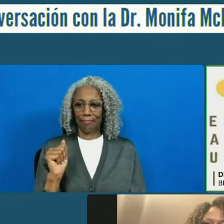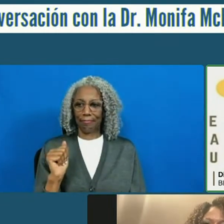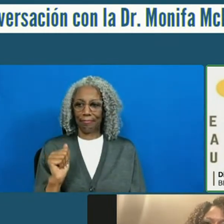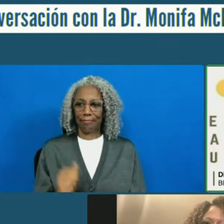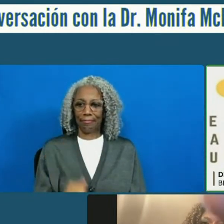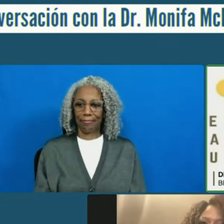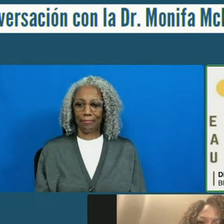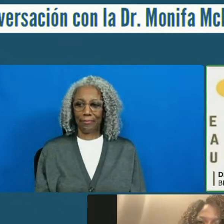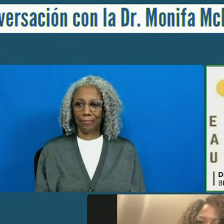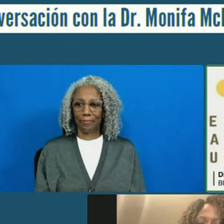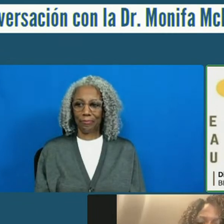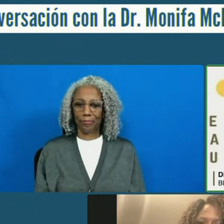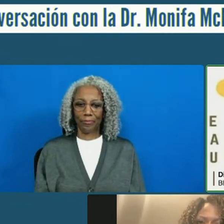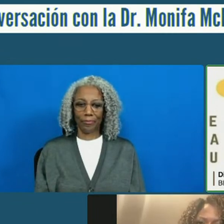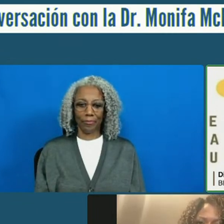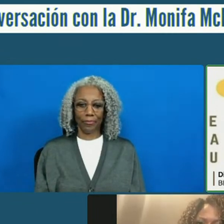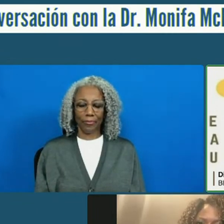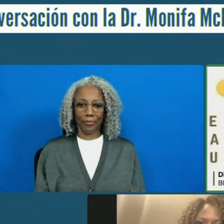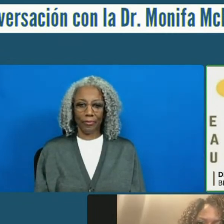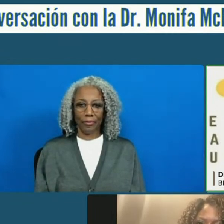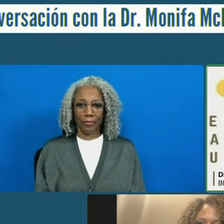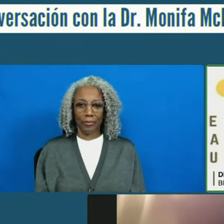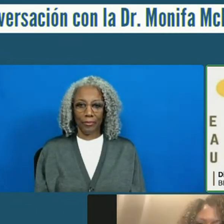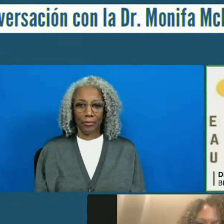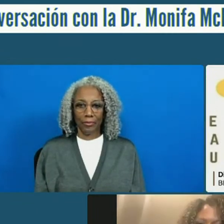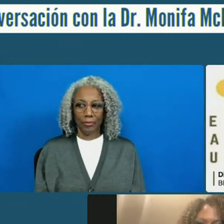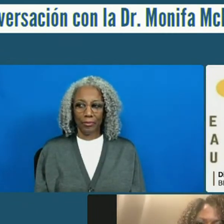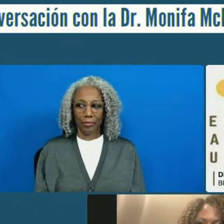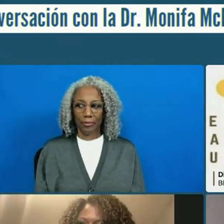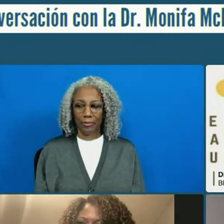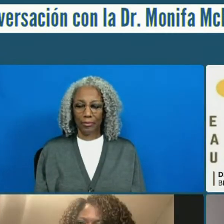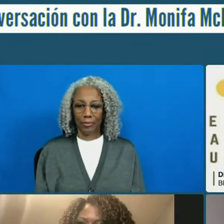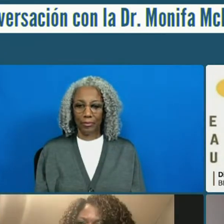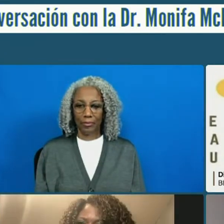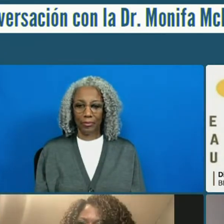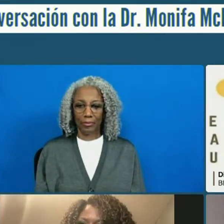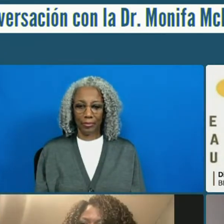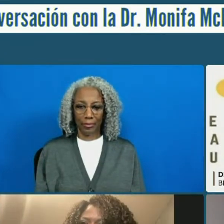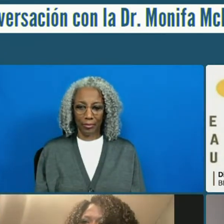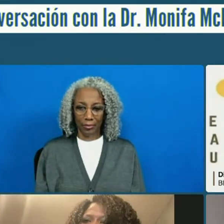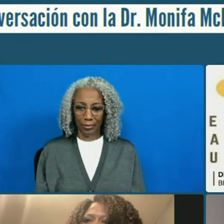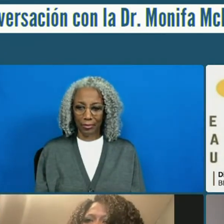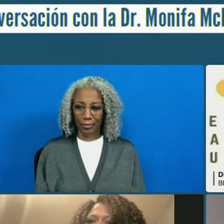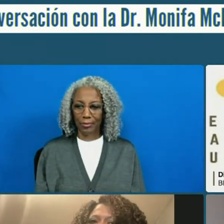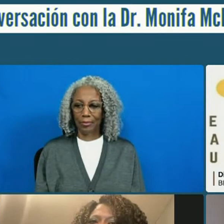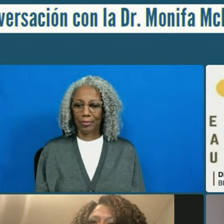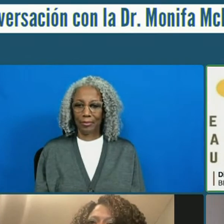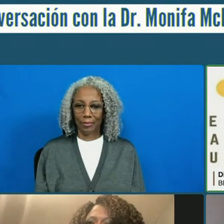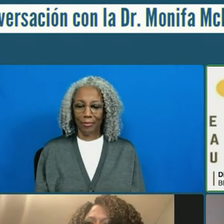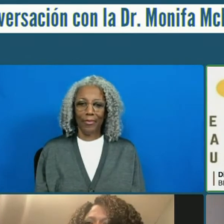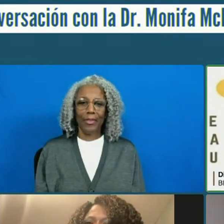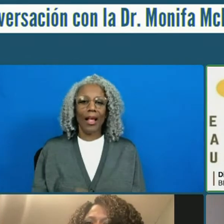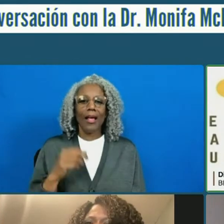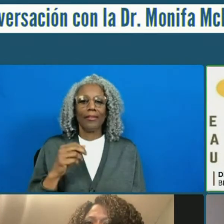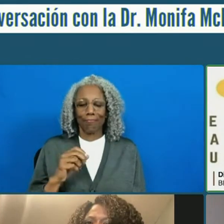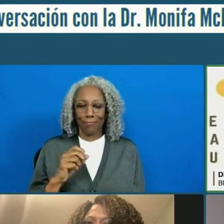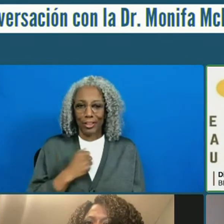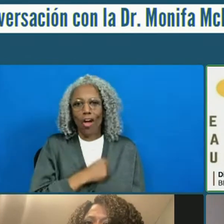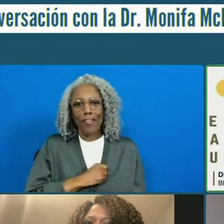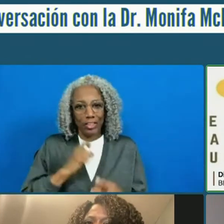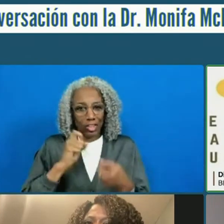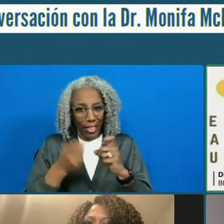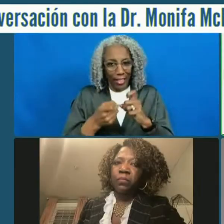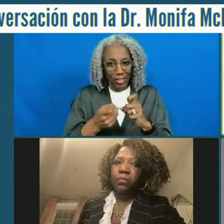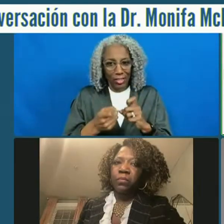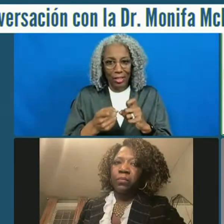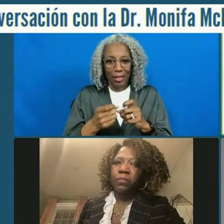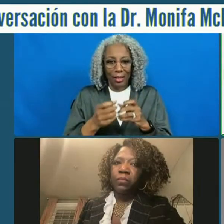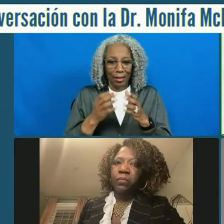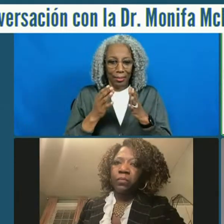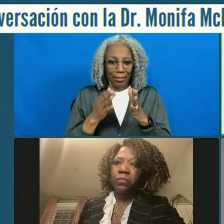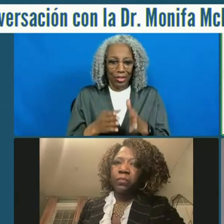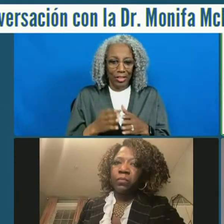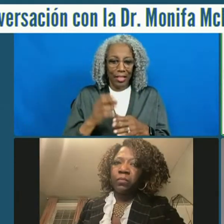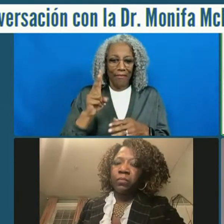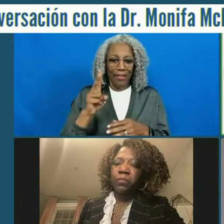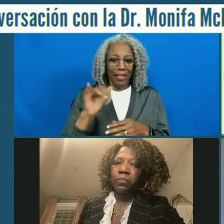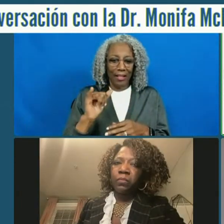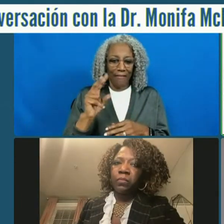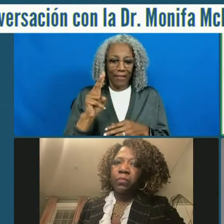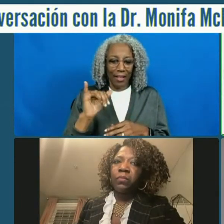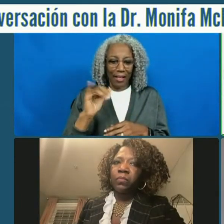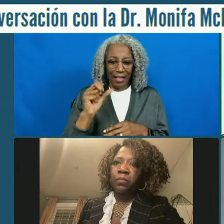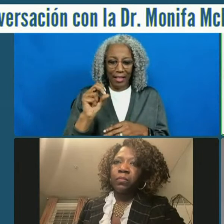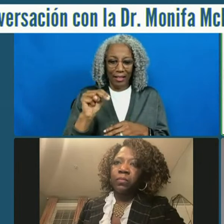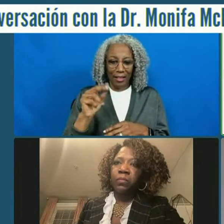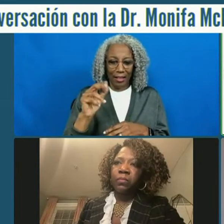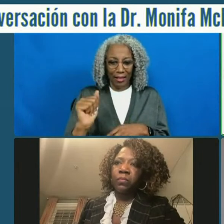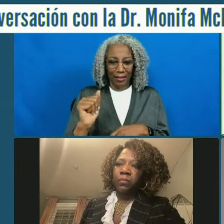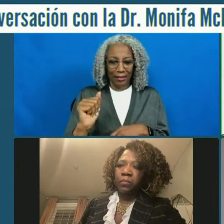on to Marissa. Hmm Viviana